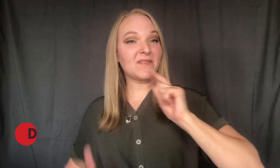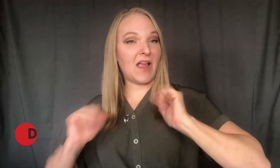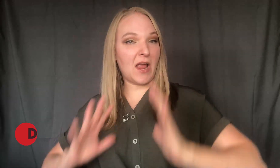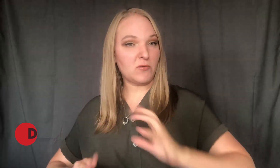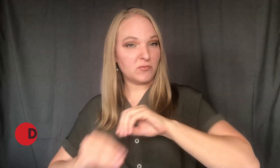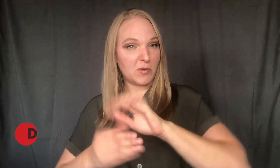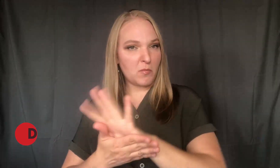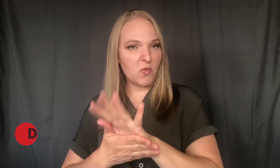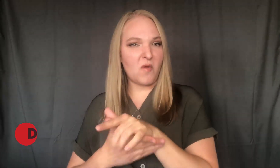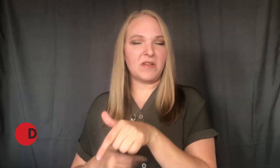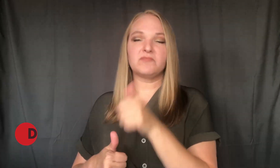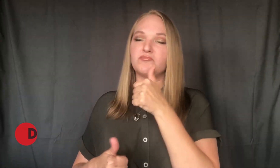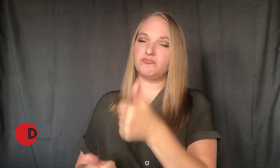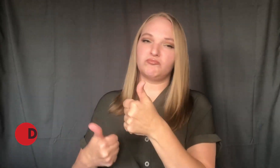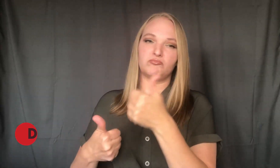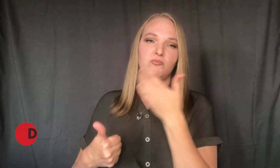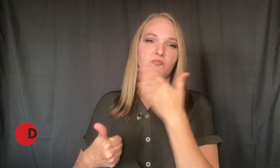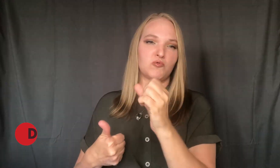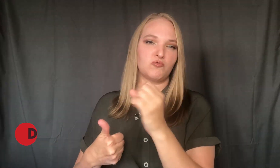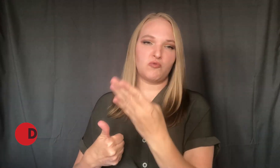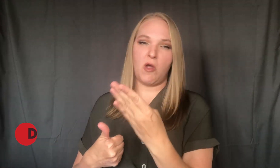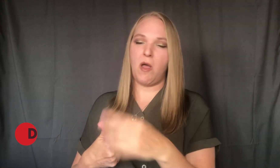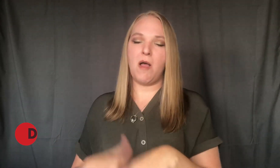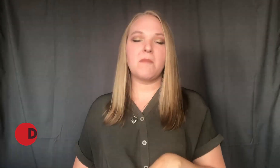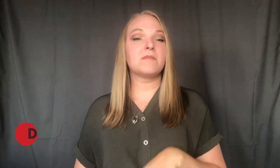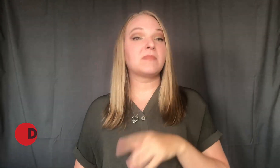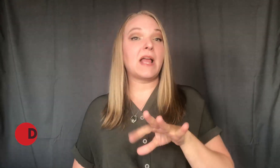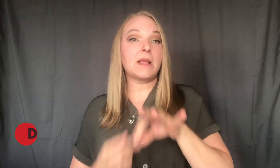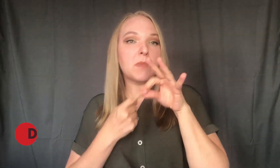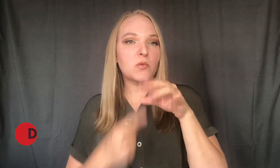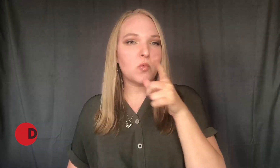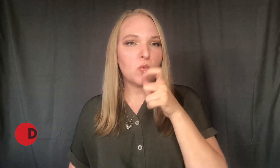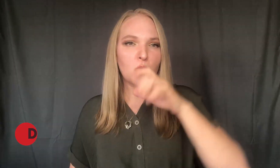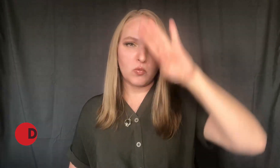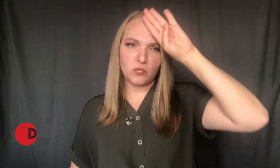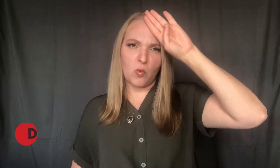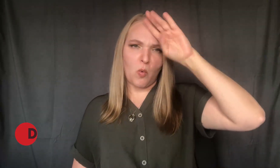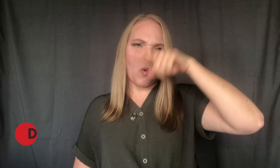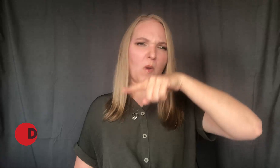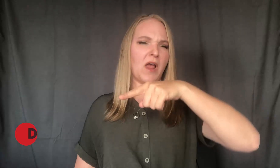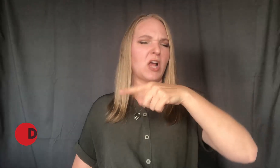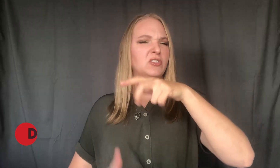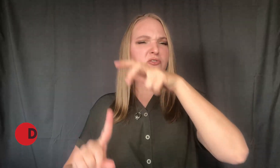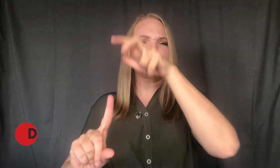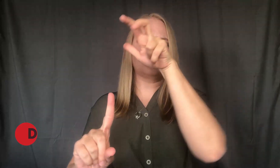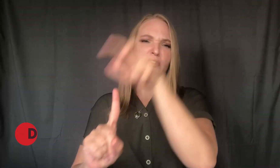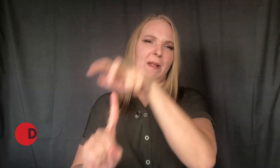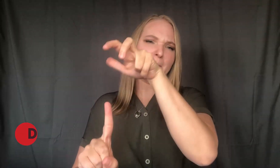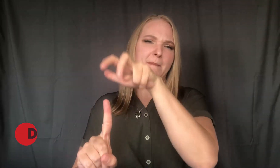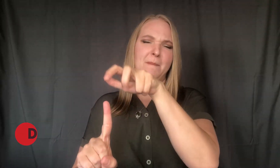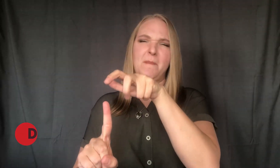did a great job. Especially Troy, he's a champ! He deserves and should get an